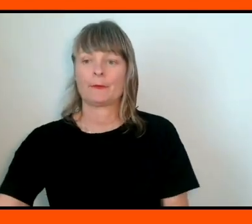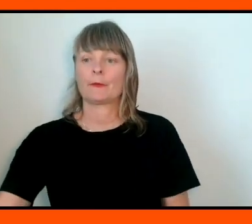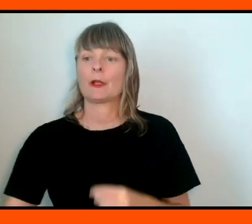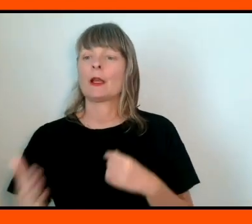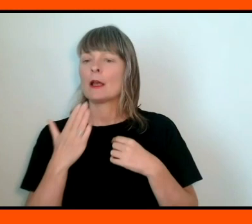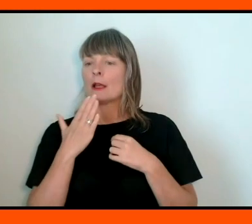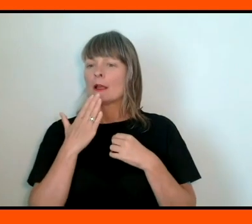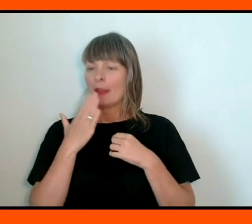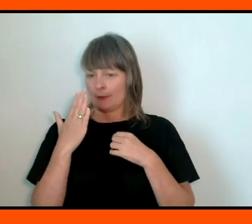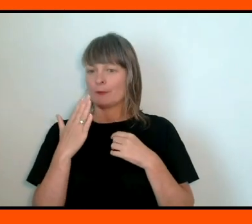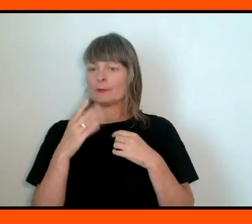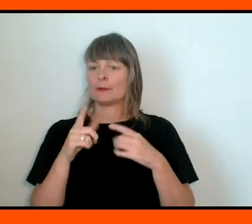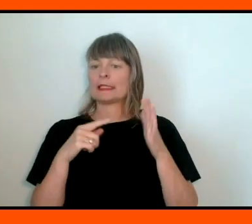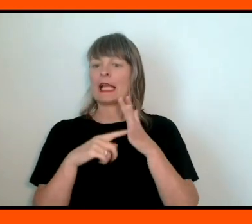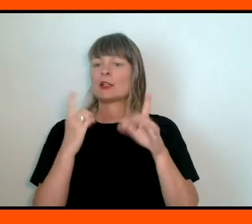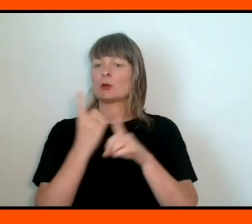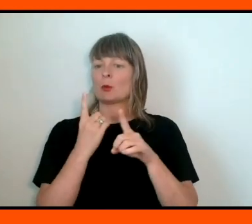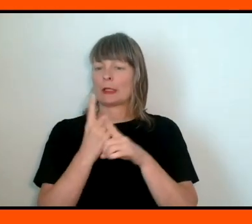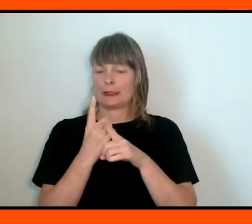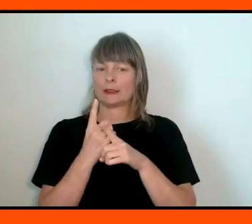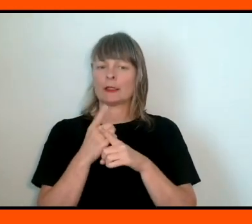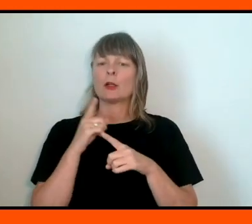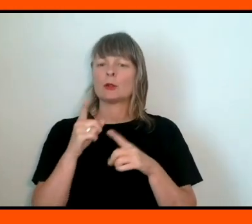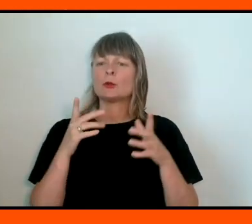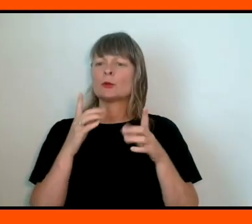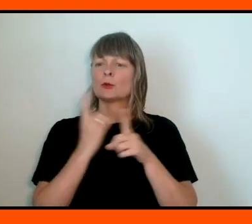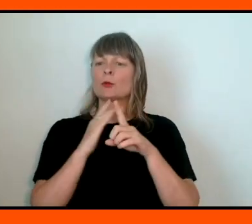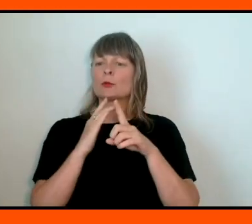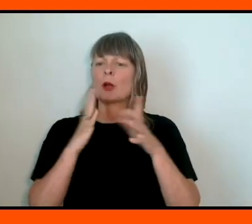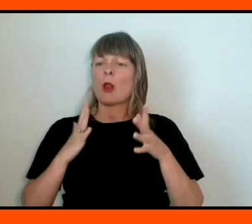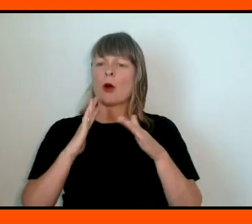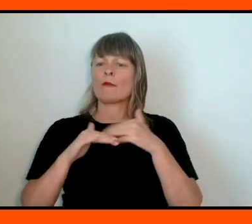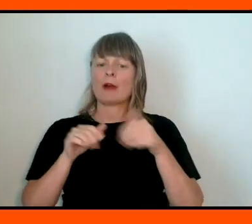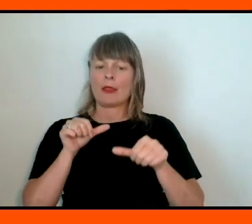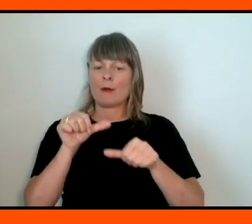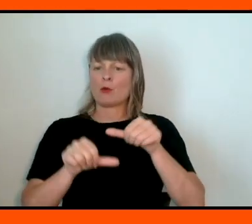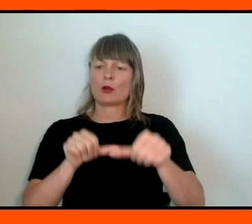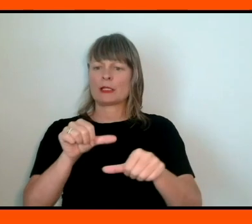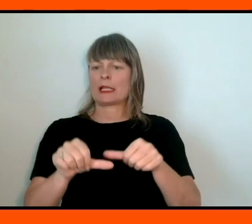about the process for the consultation and how we will arrive at the content